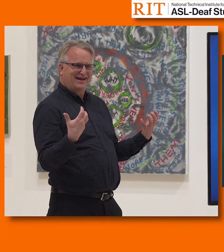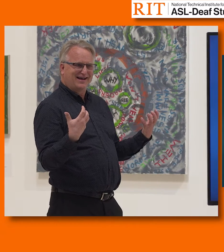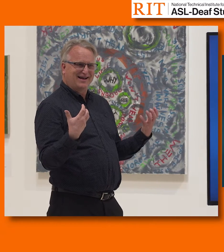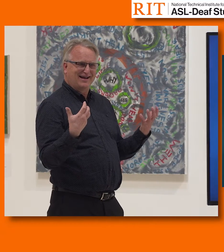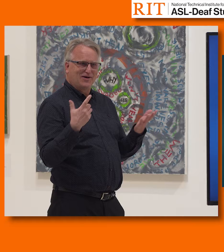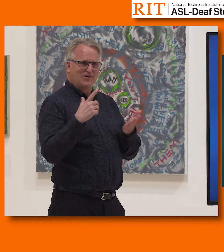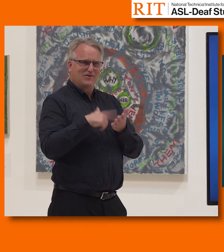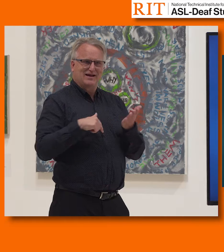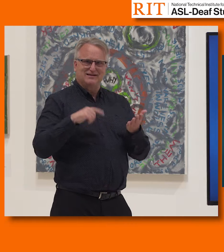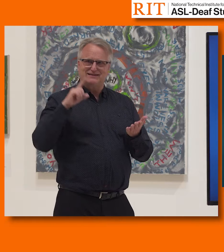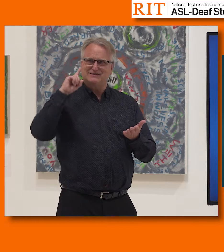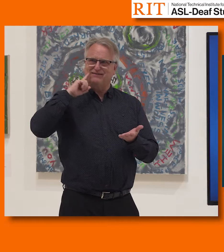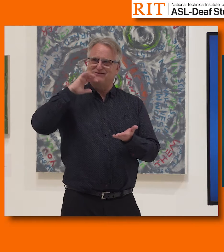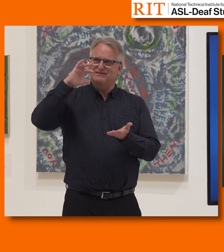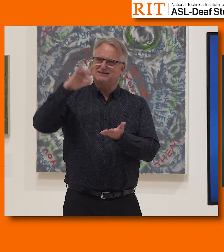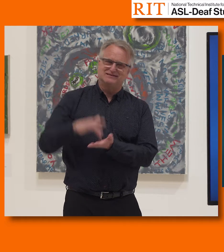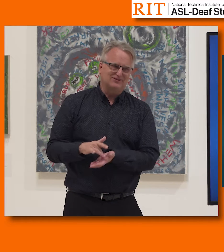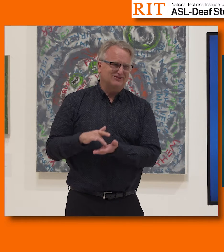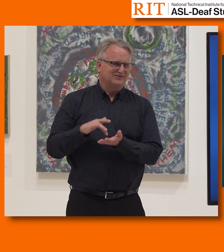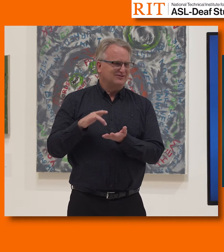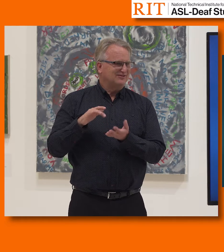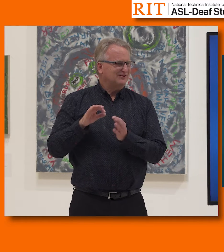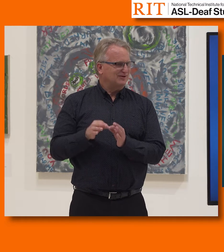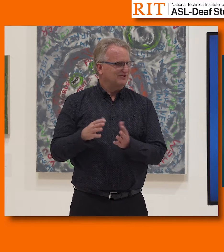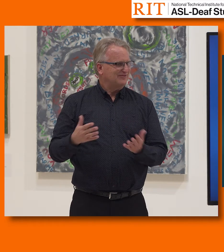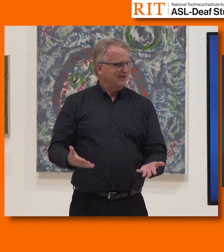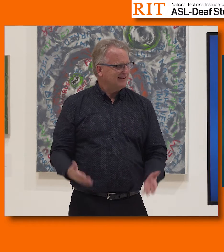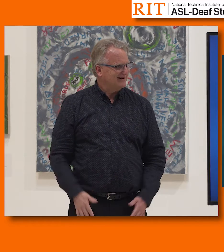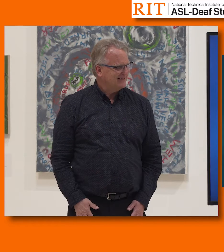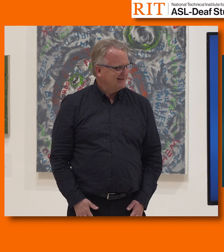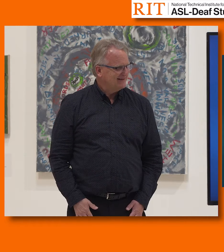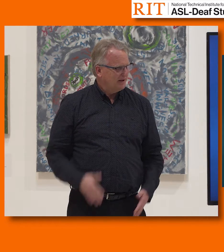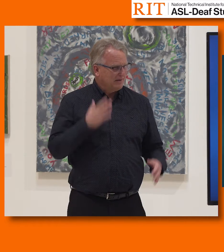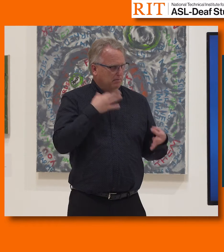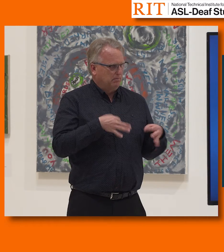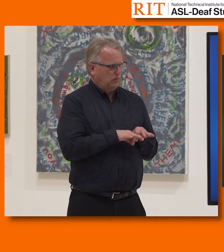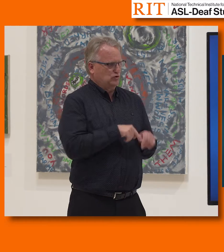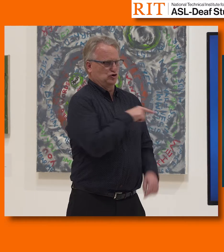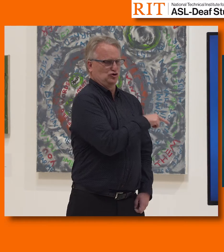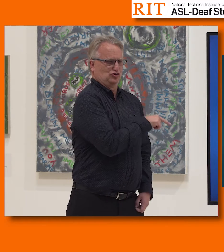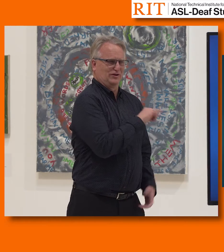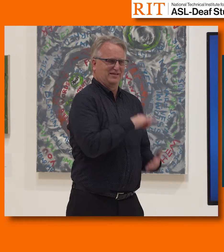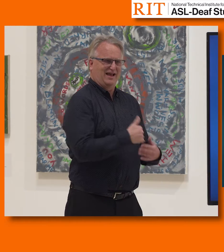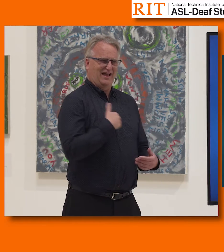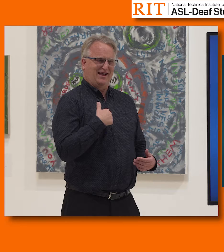and that experience has taught me a tremendous amount about how we can make interpreting more Deaf centered.